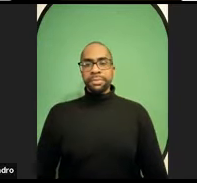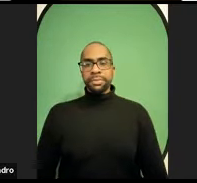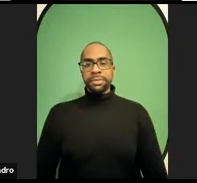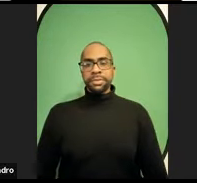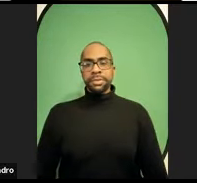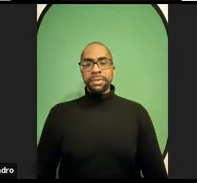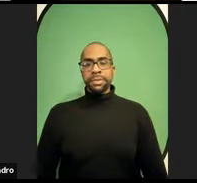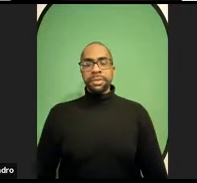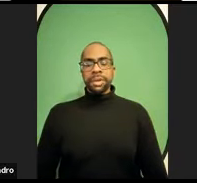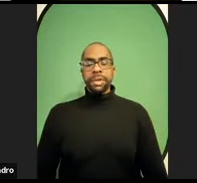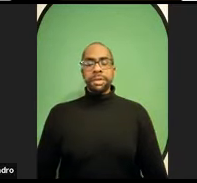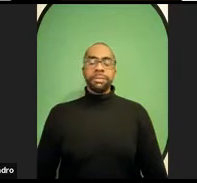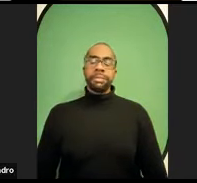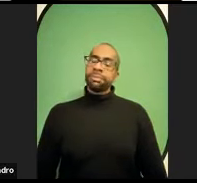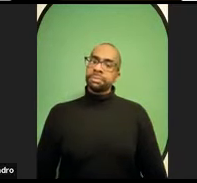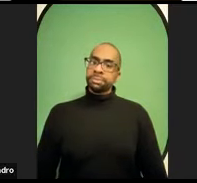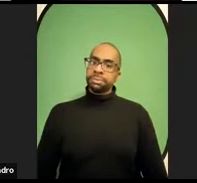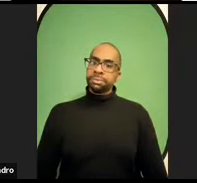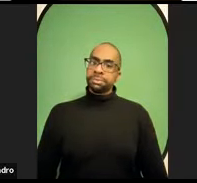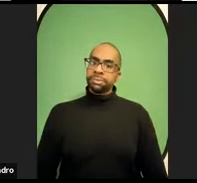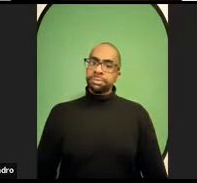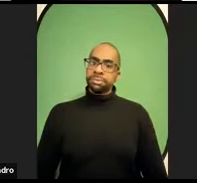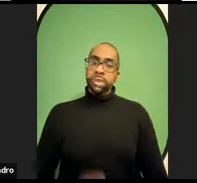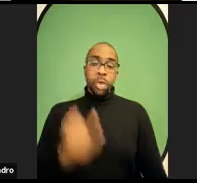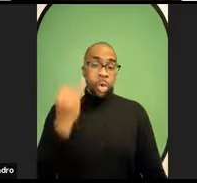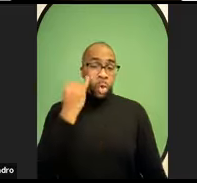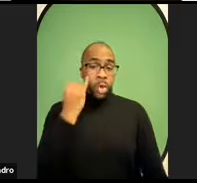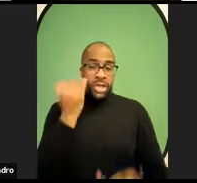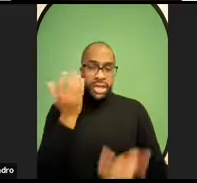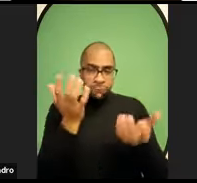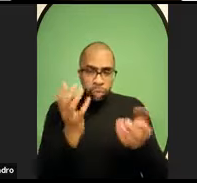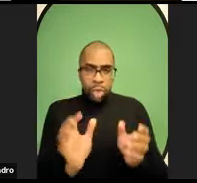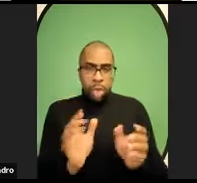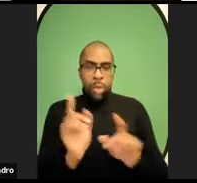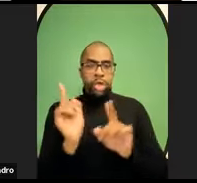You get tested and.